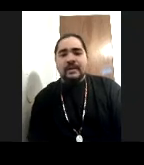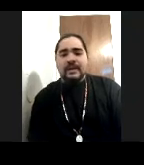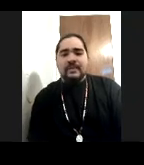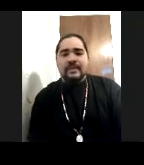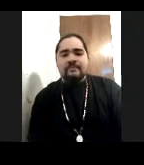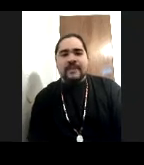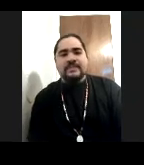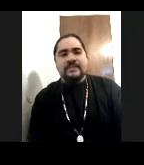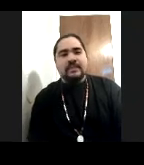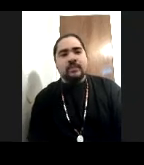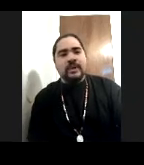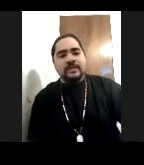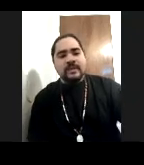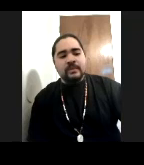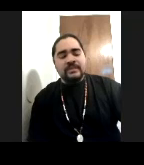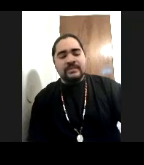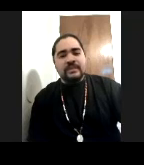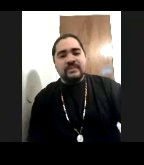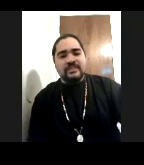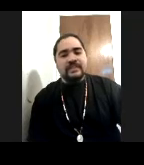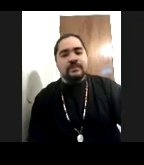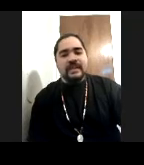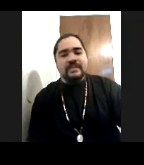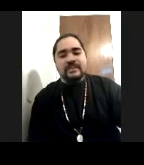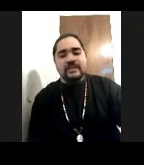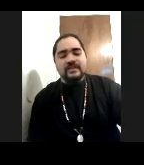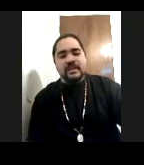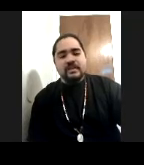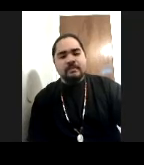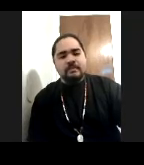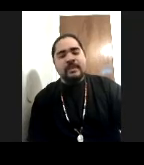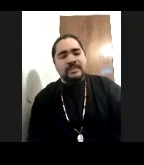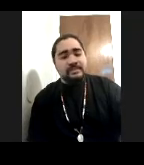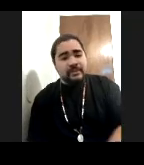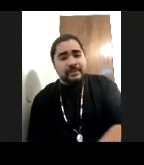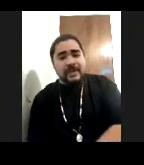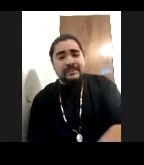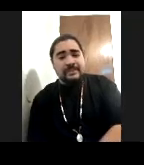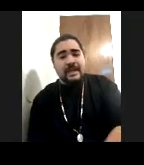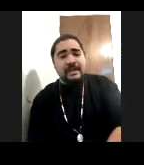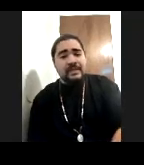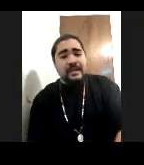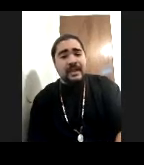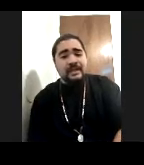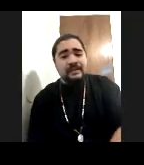And I think that's like where it really starts. And that's where we can start putting these building blocks up kind of thing and,